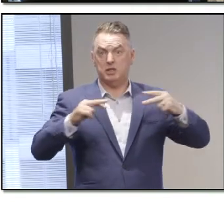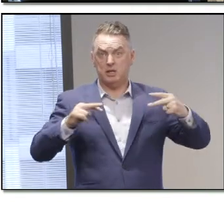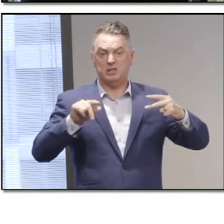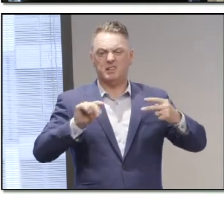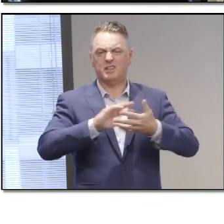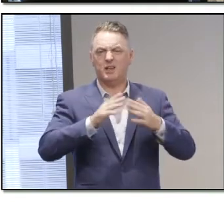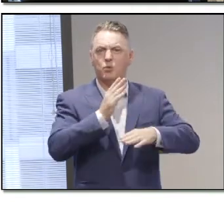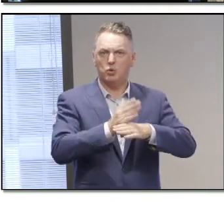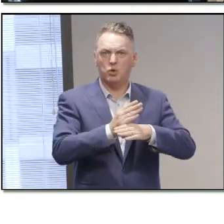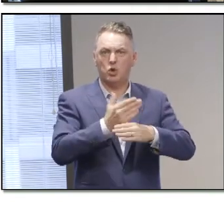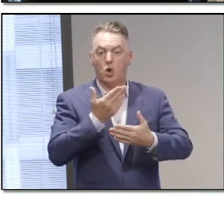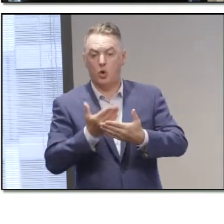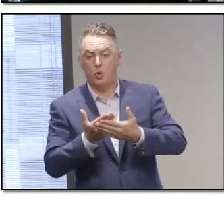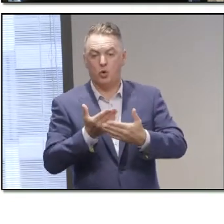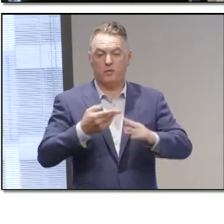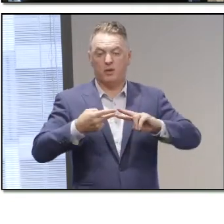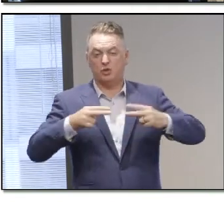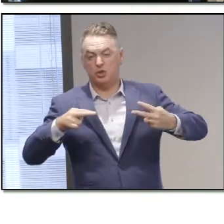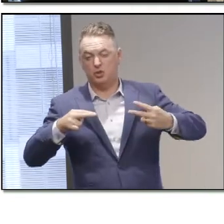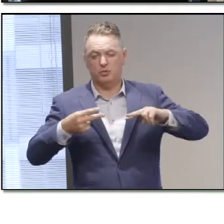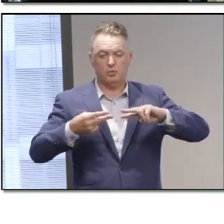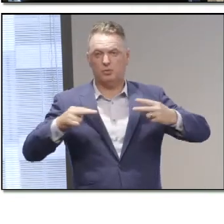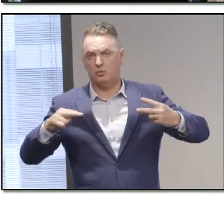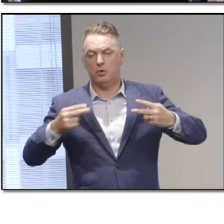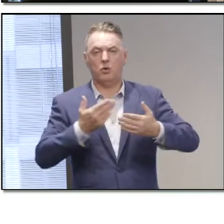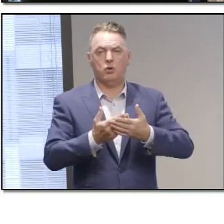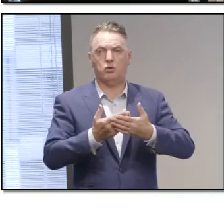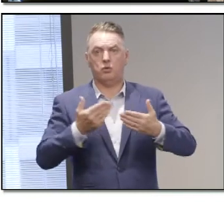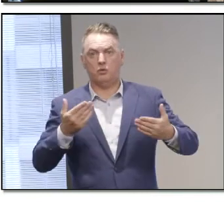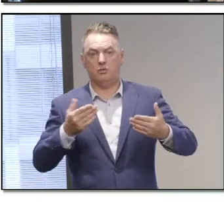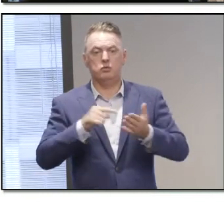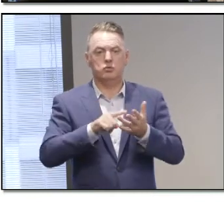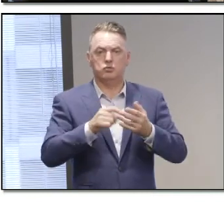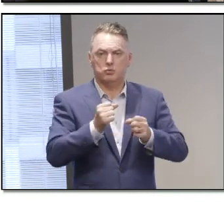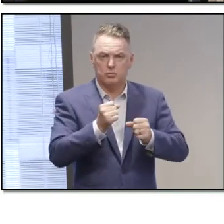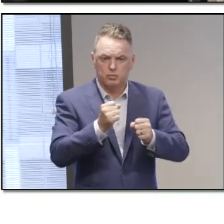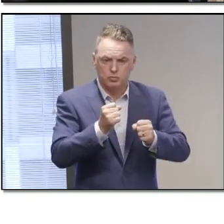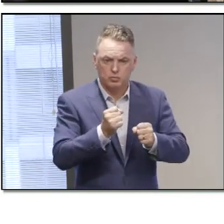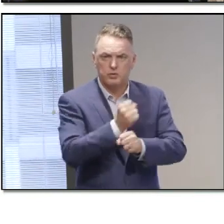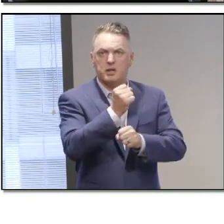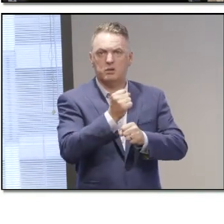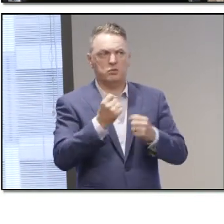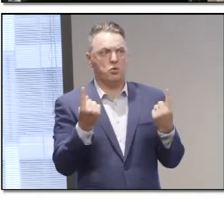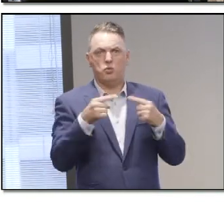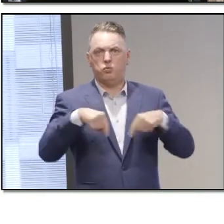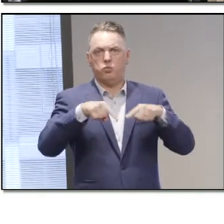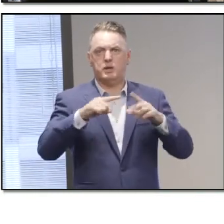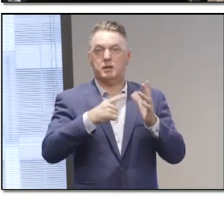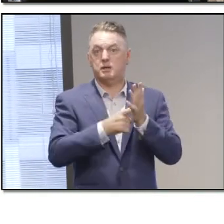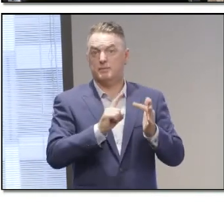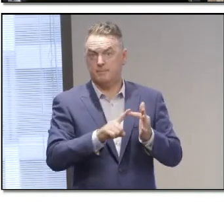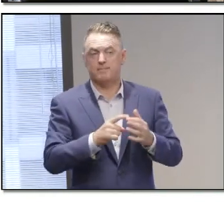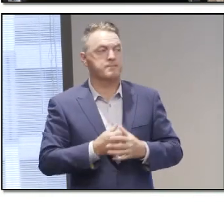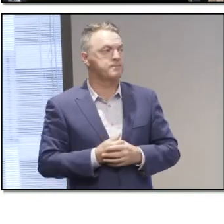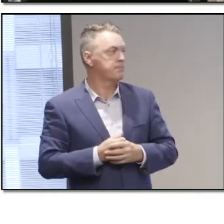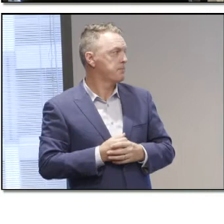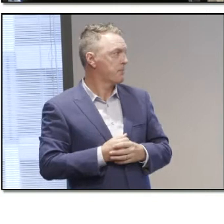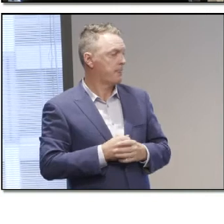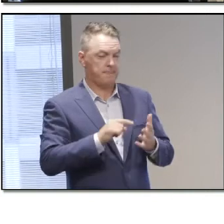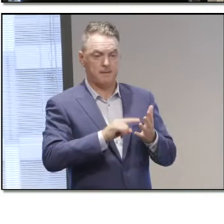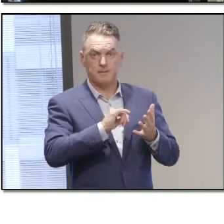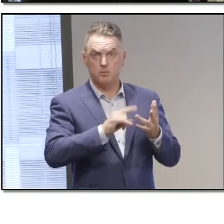on and off at different times to create the beings that we are. So, I mentioned the direct effect on